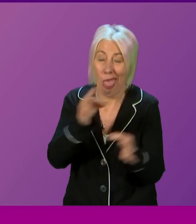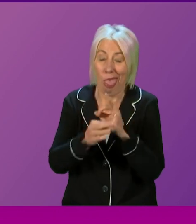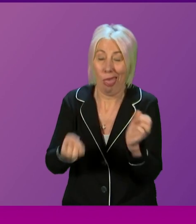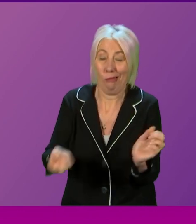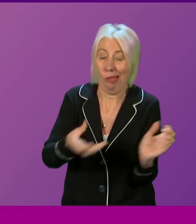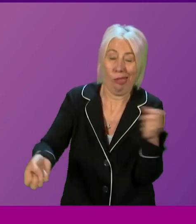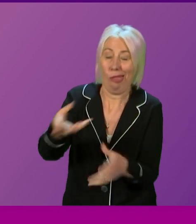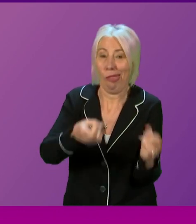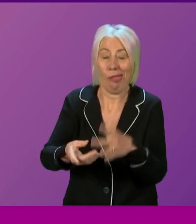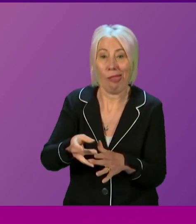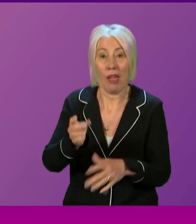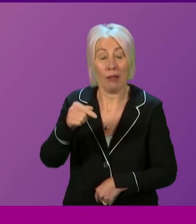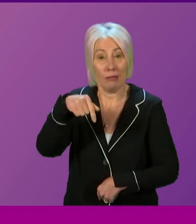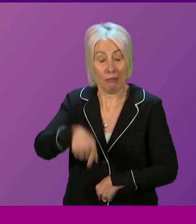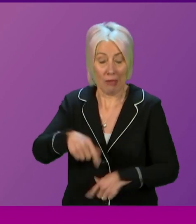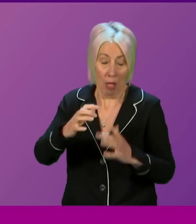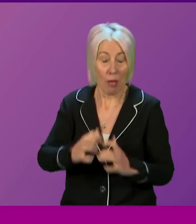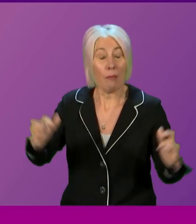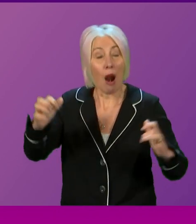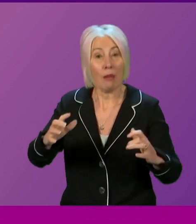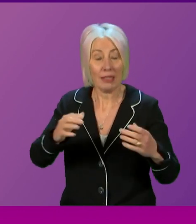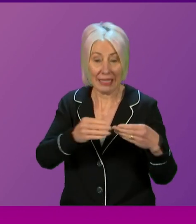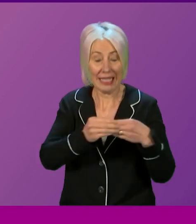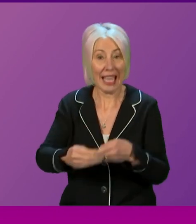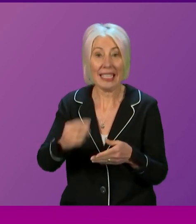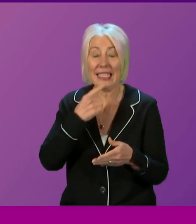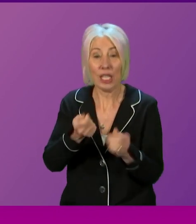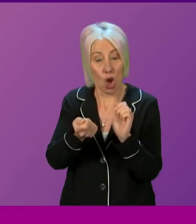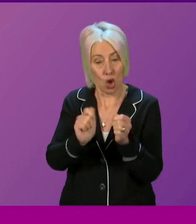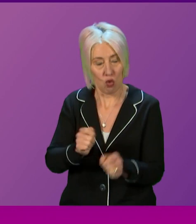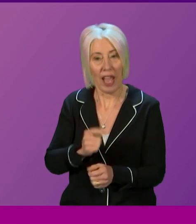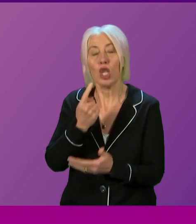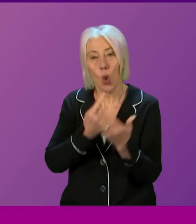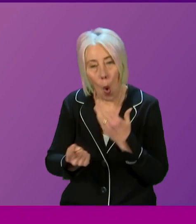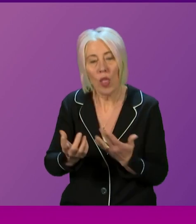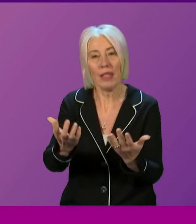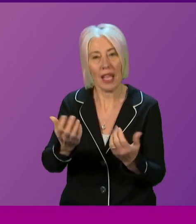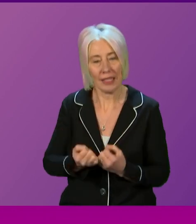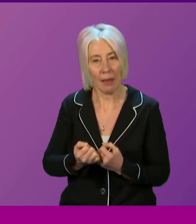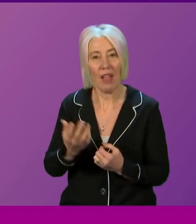The Parliament’s guidance states that corrections can be accepted only within 20 working days.